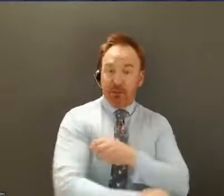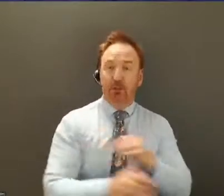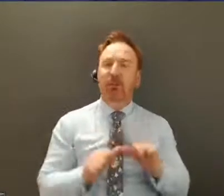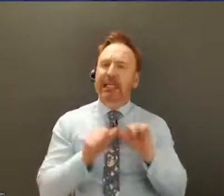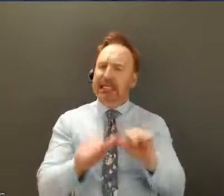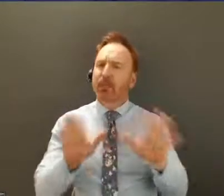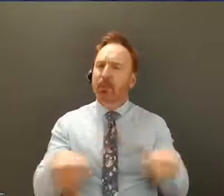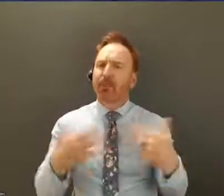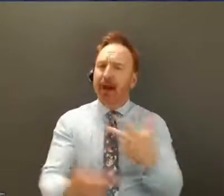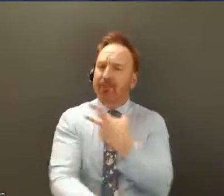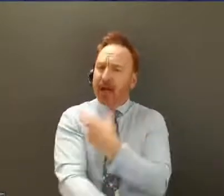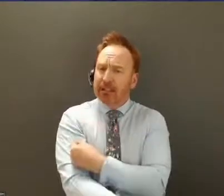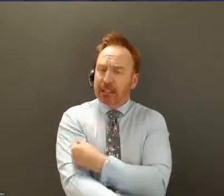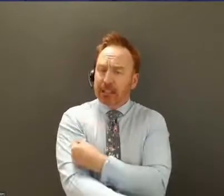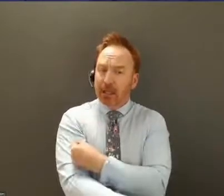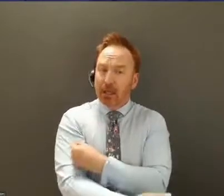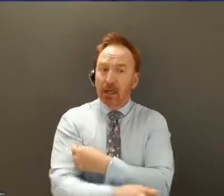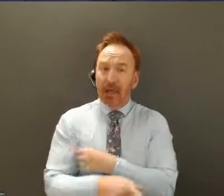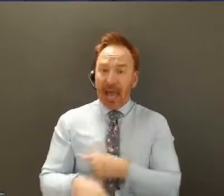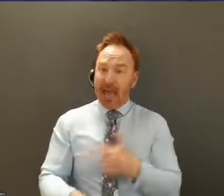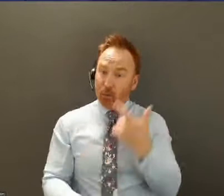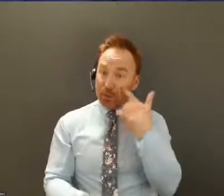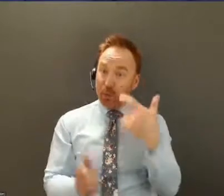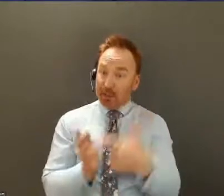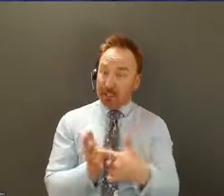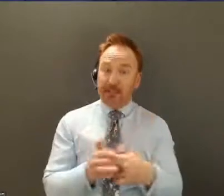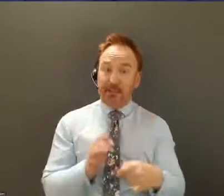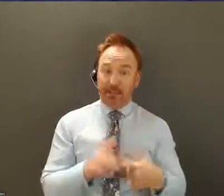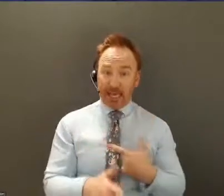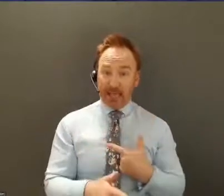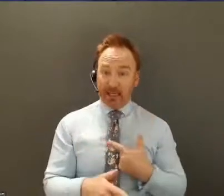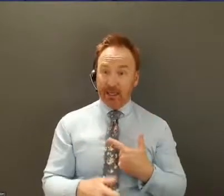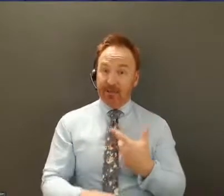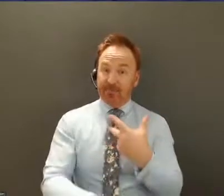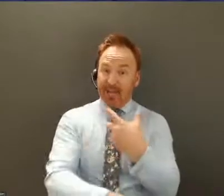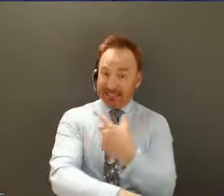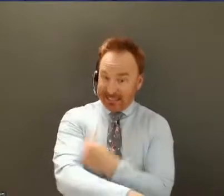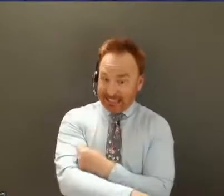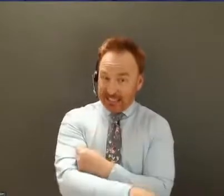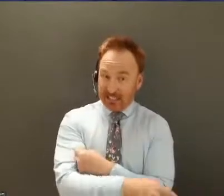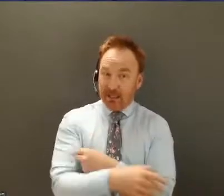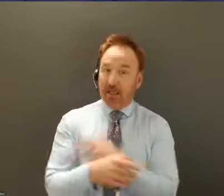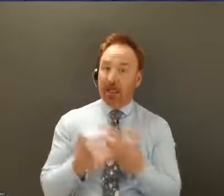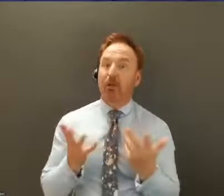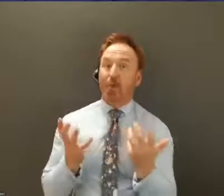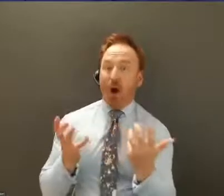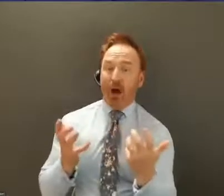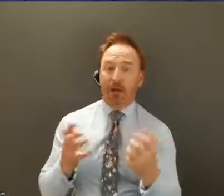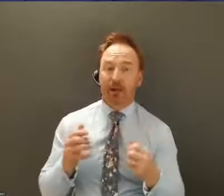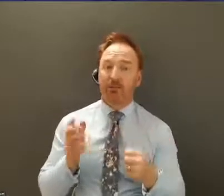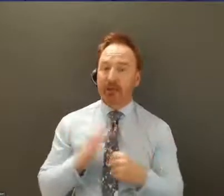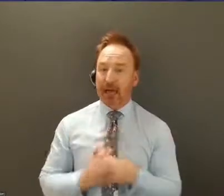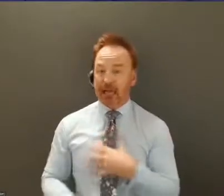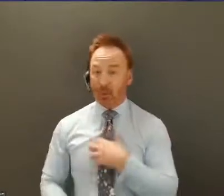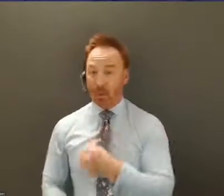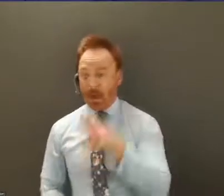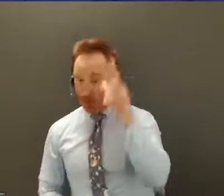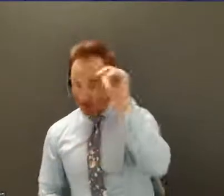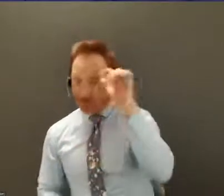meaning us -- some people may get sick with COVID without knowing they have been in contact with the infection and